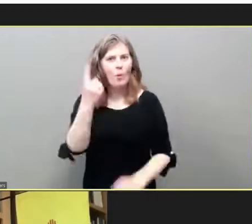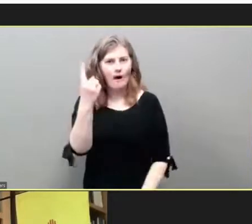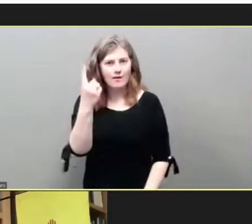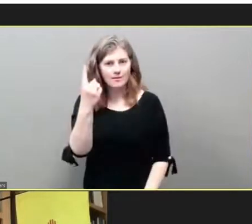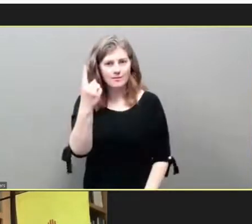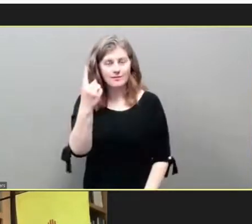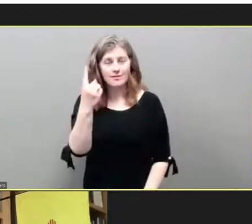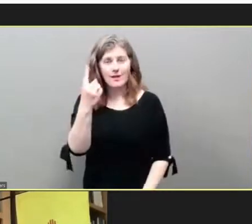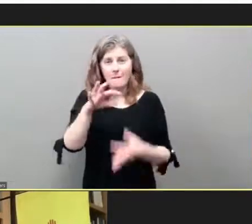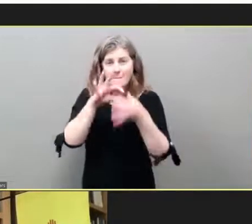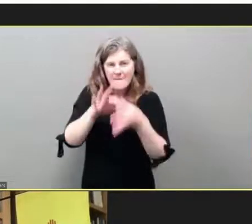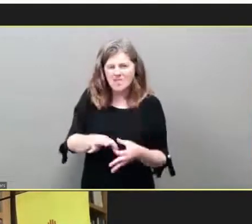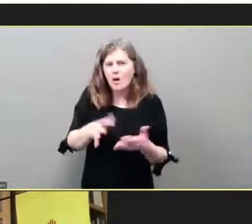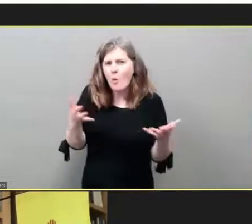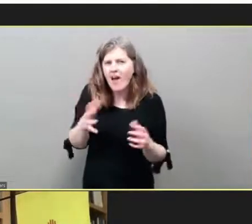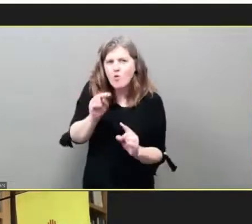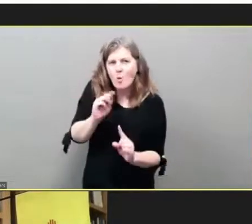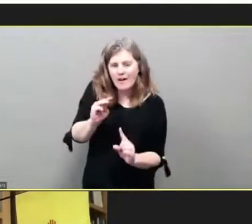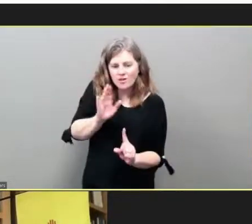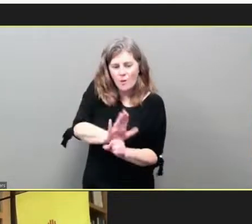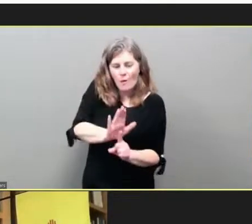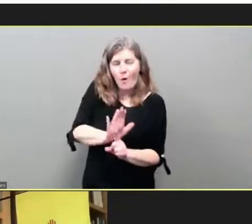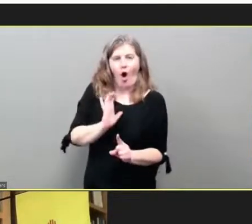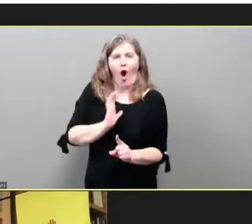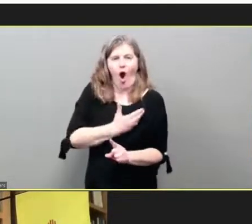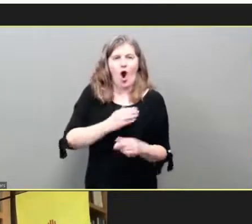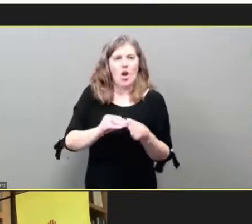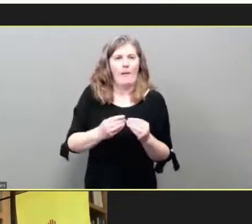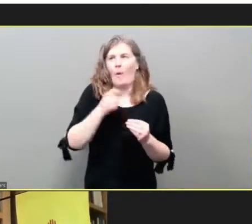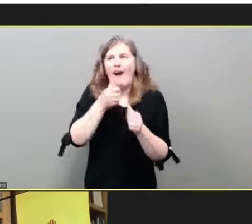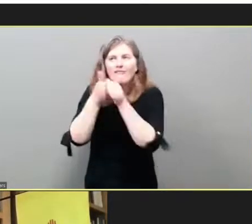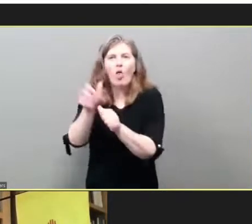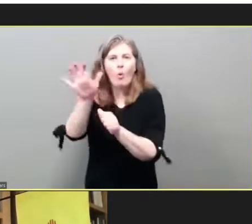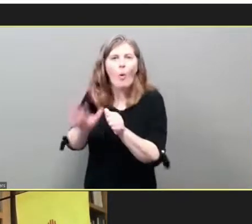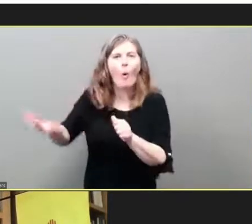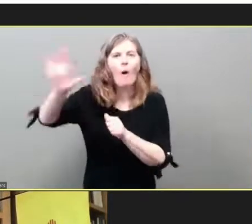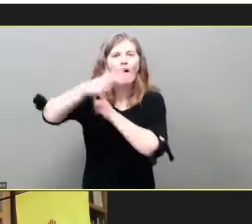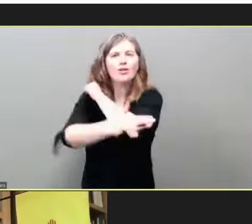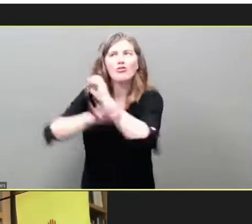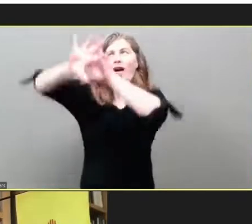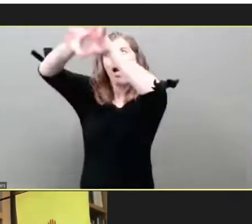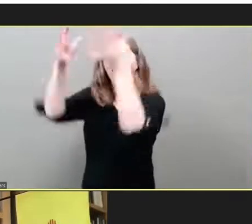Mexico dana, not necessarily national or other states. That we had a very